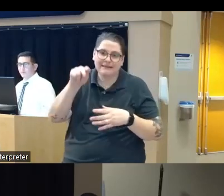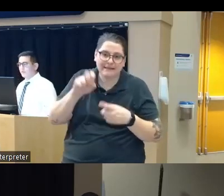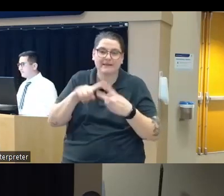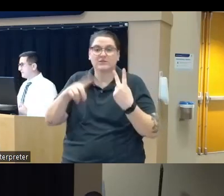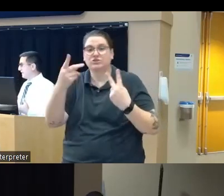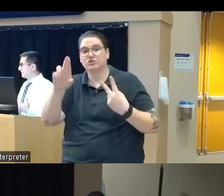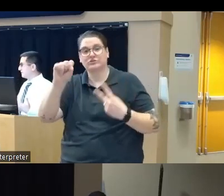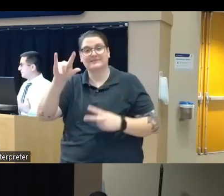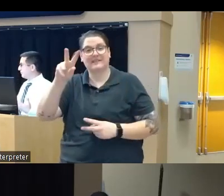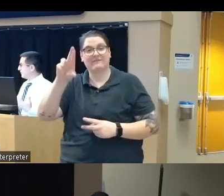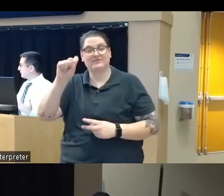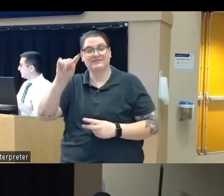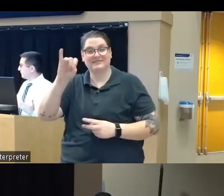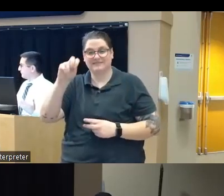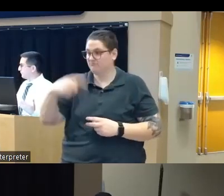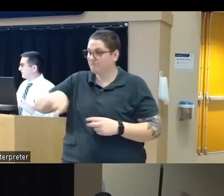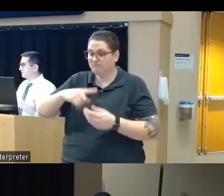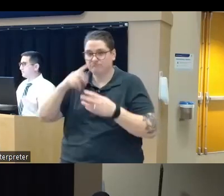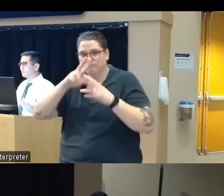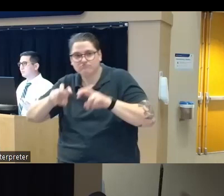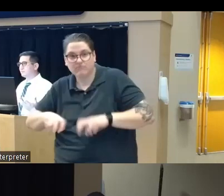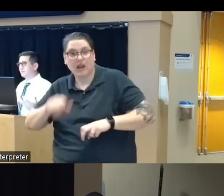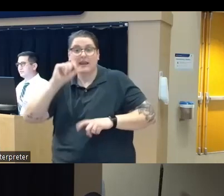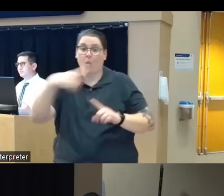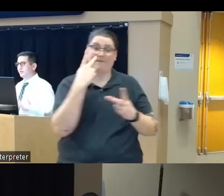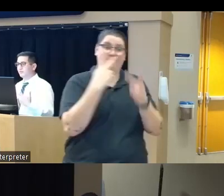where they looked at you know what I was talking about before not just visual hallucinations but